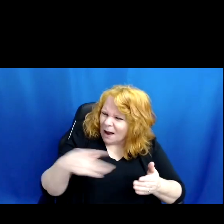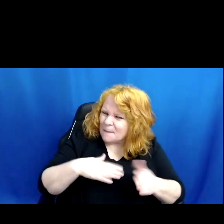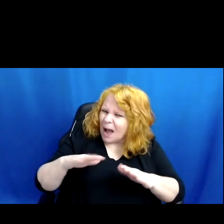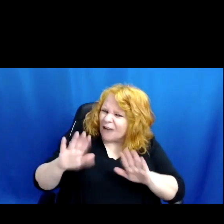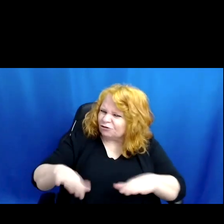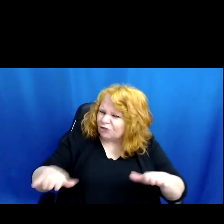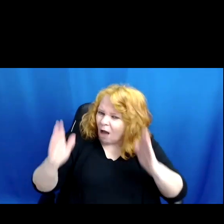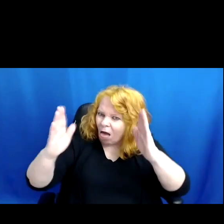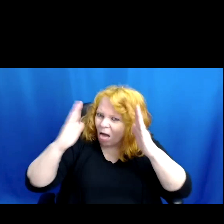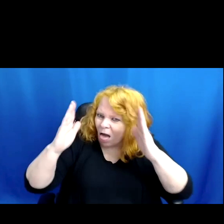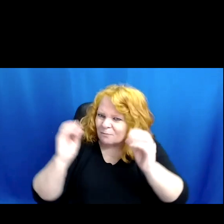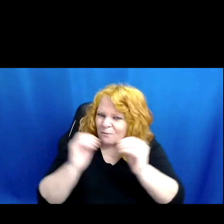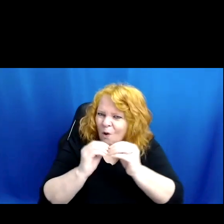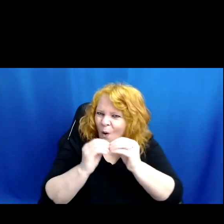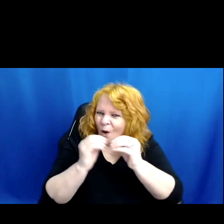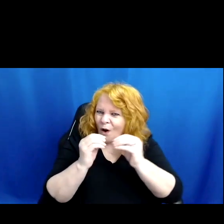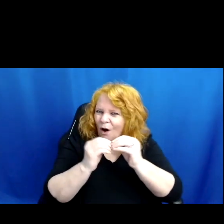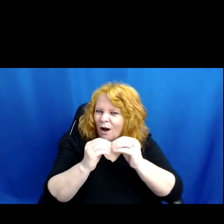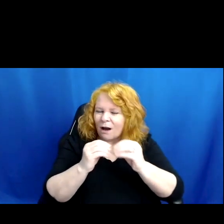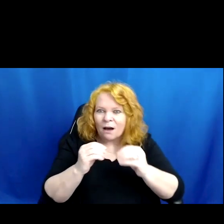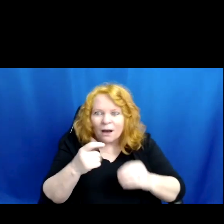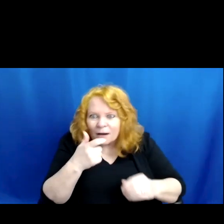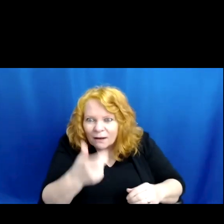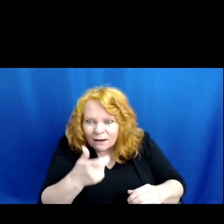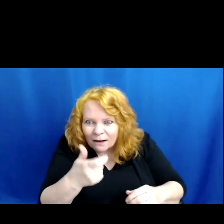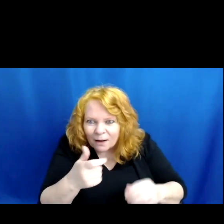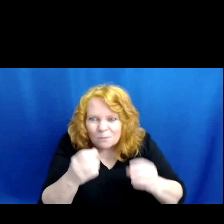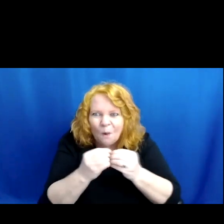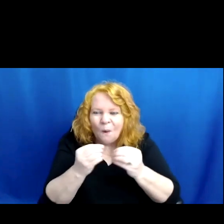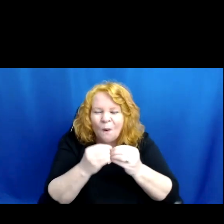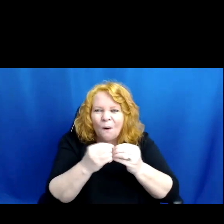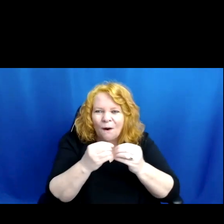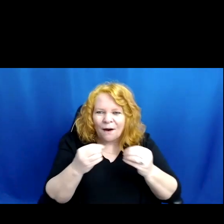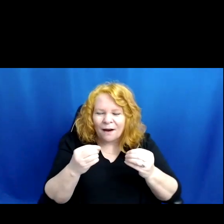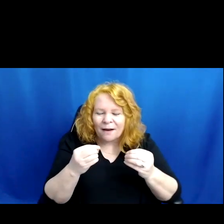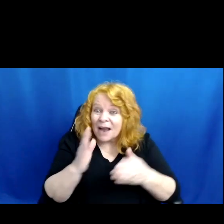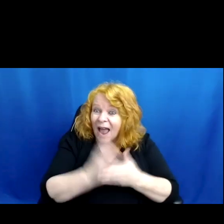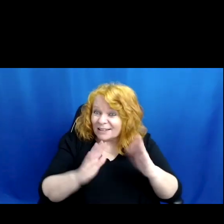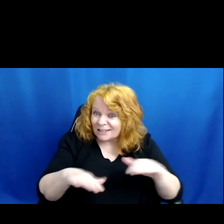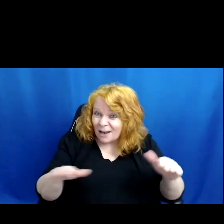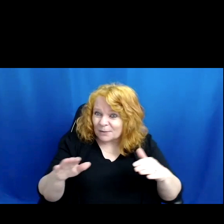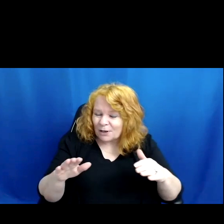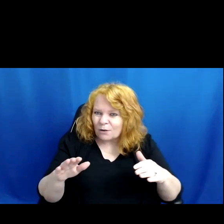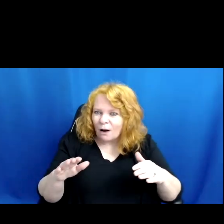attention and improved focus. And that some of the children have become more vocal.